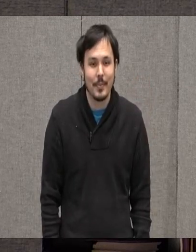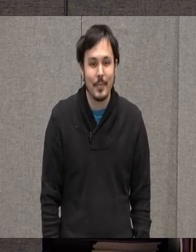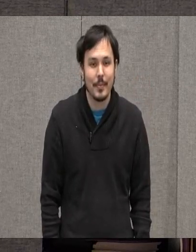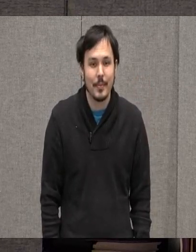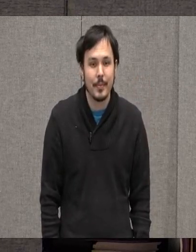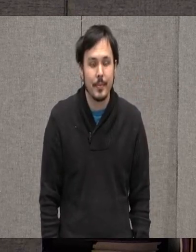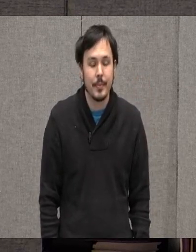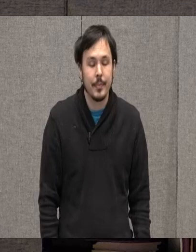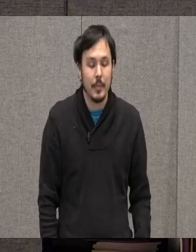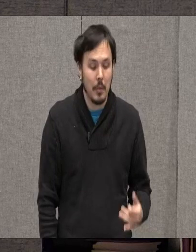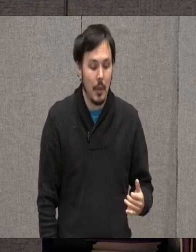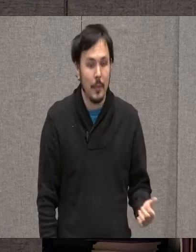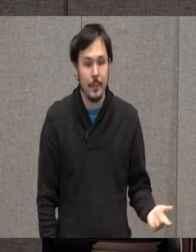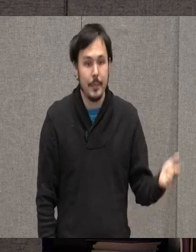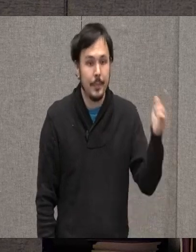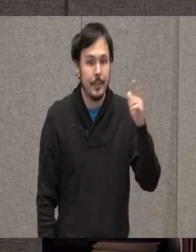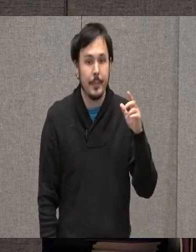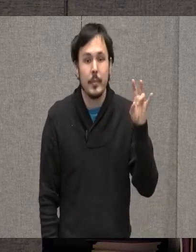We're gonna come up here, 720